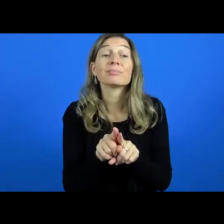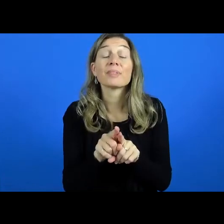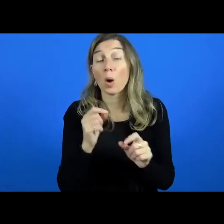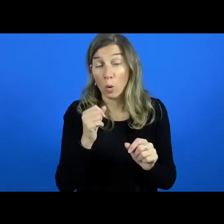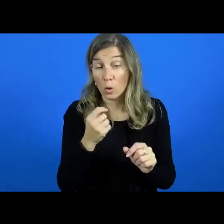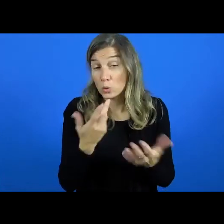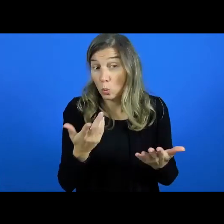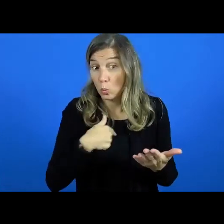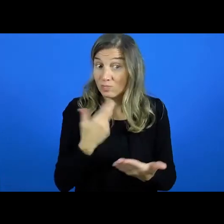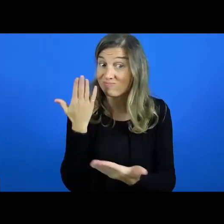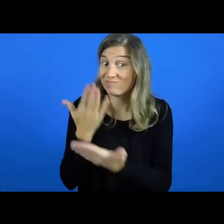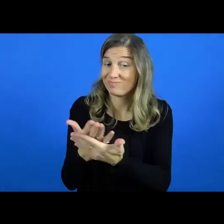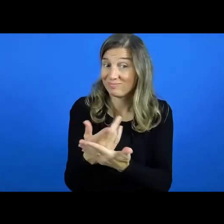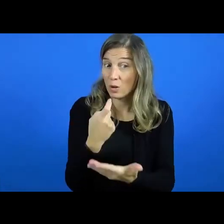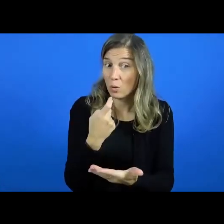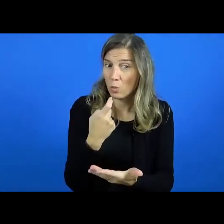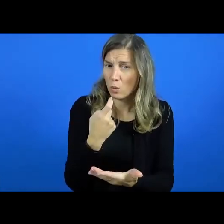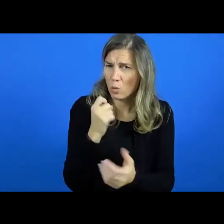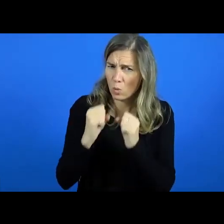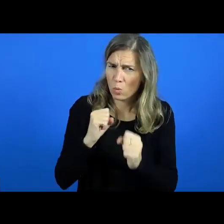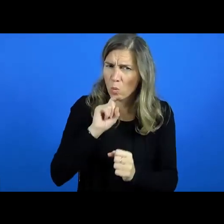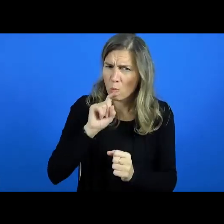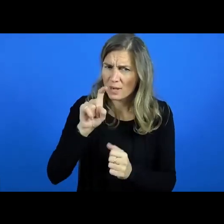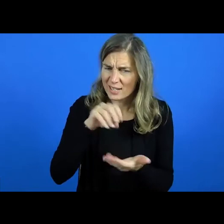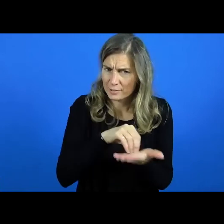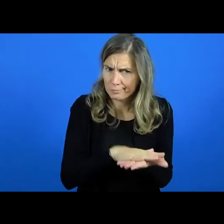And the third part of our complaint was